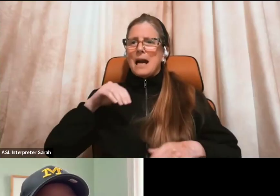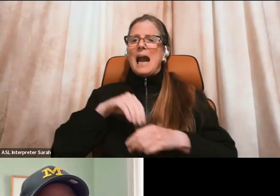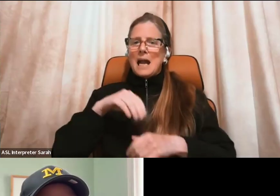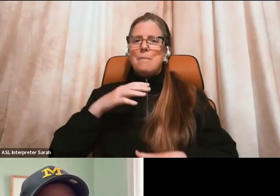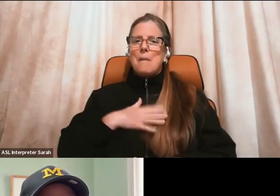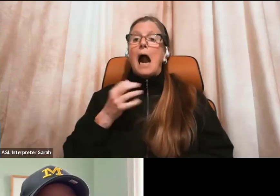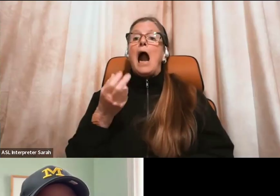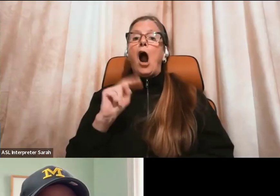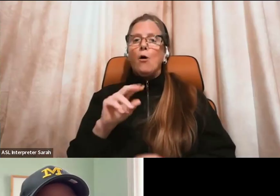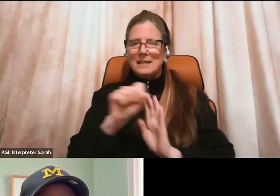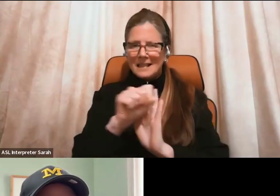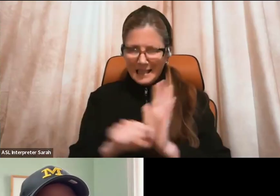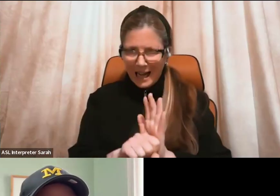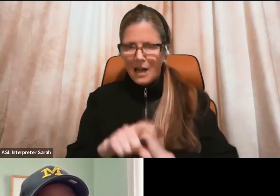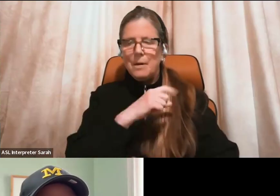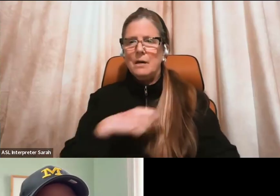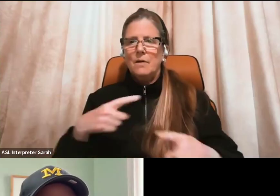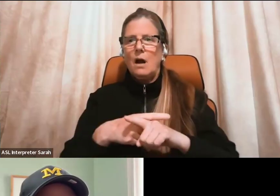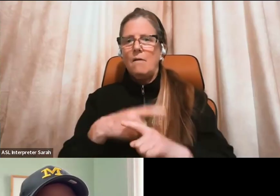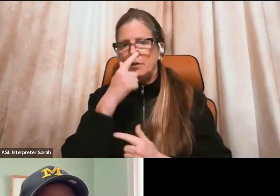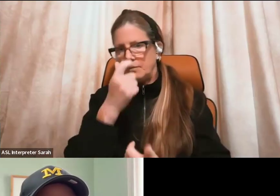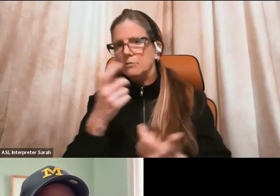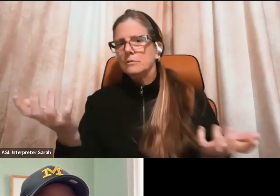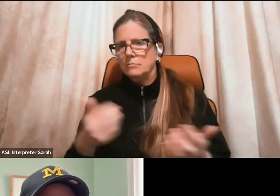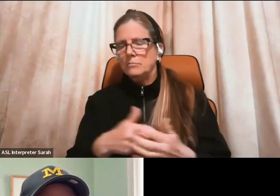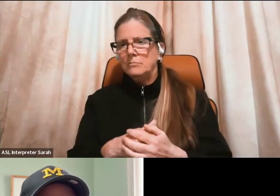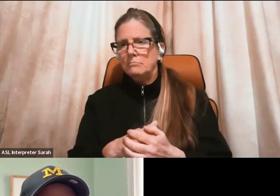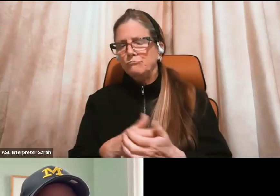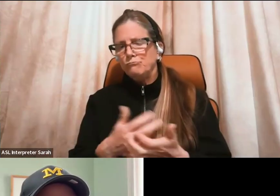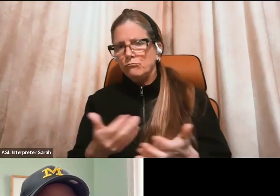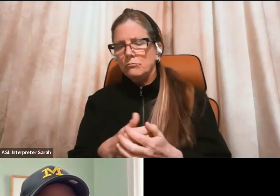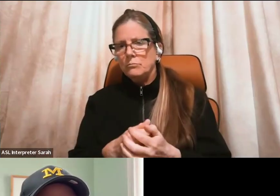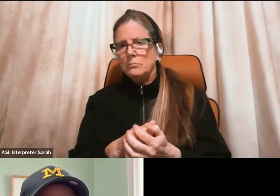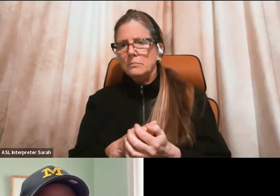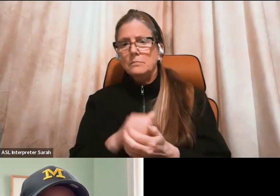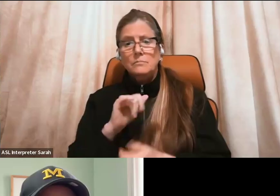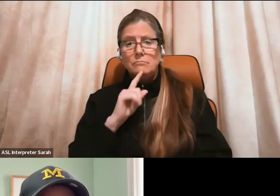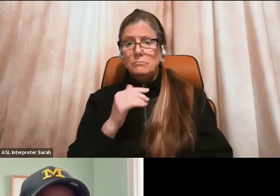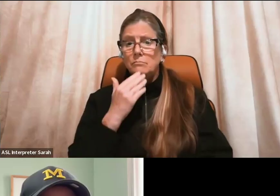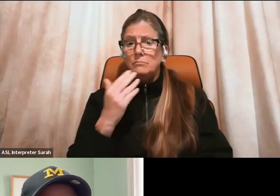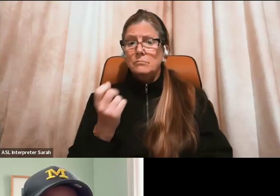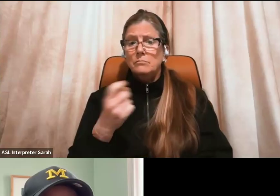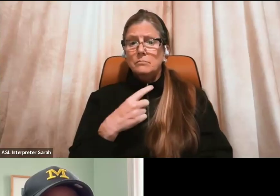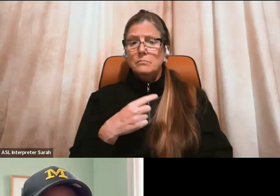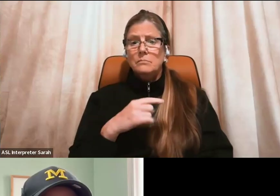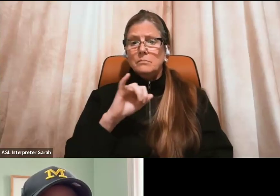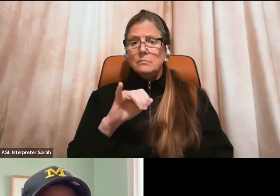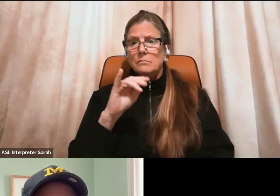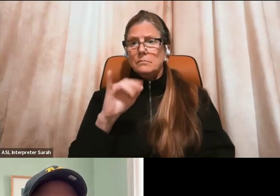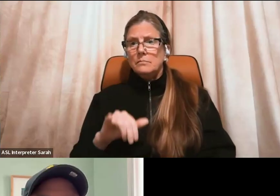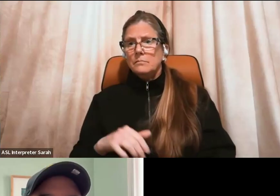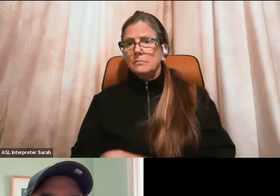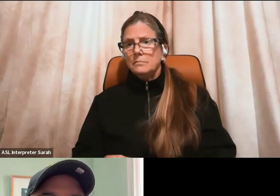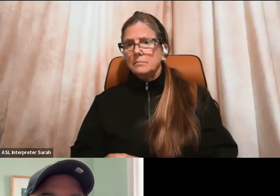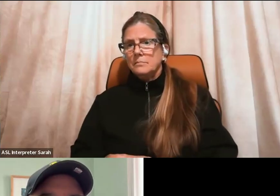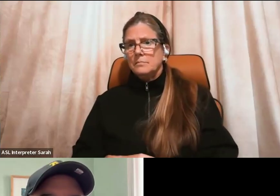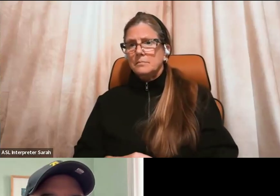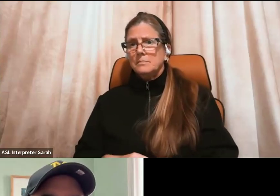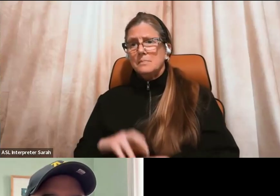Yeah, and all that. That, that is a really good question, Jeremy. I hope I answered it, but,